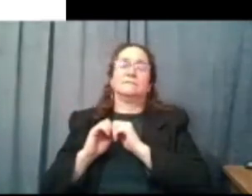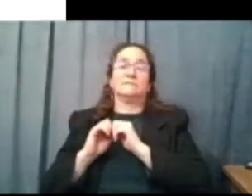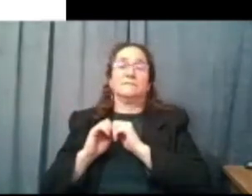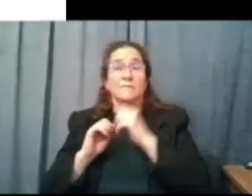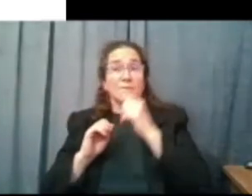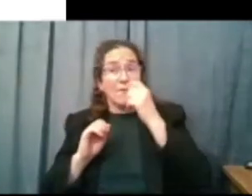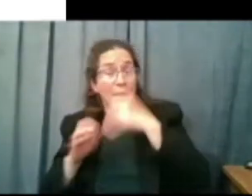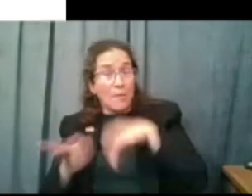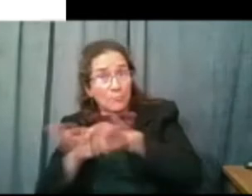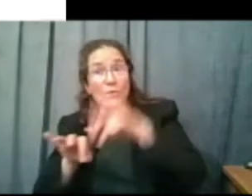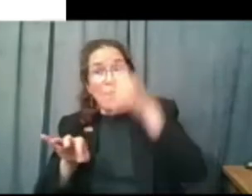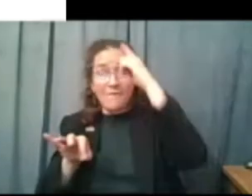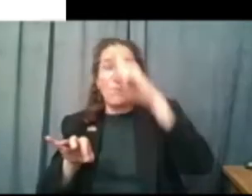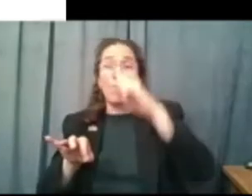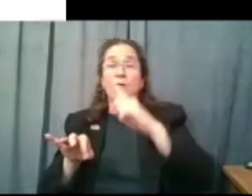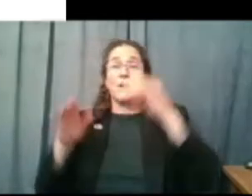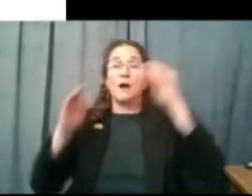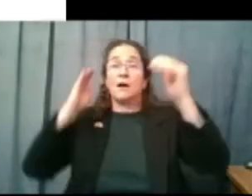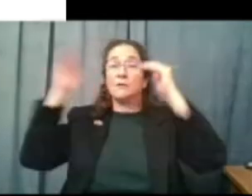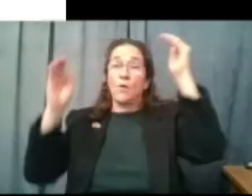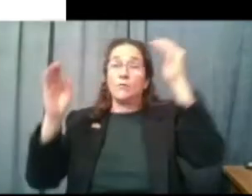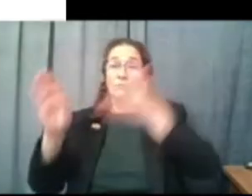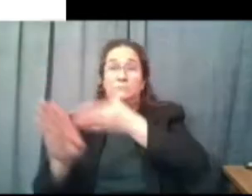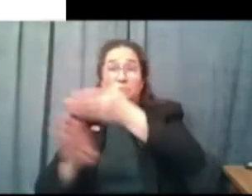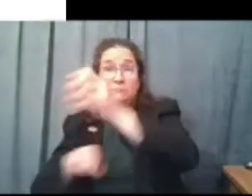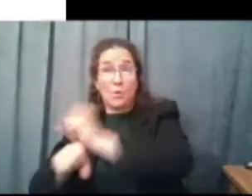in their professional career, but also for students